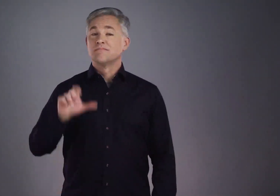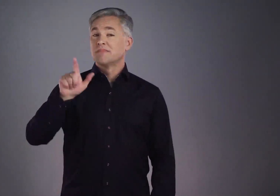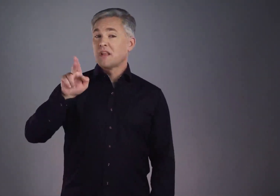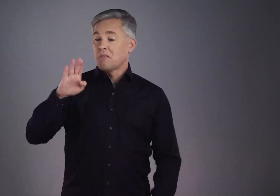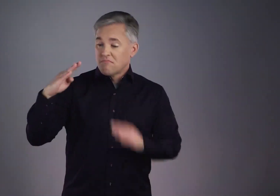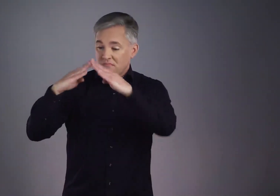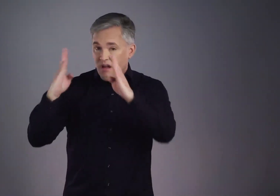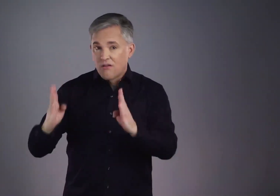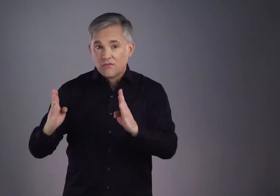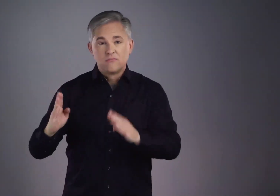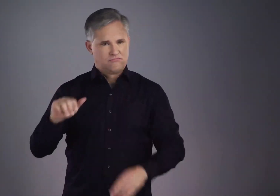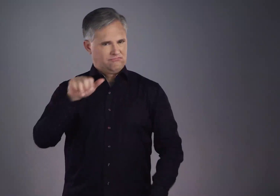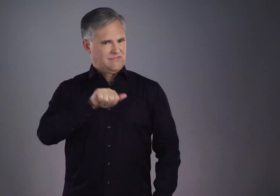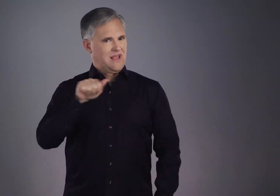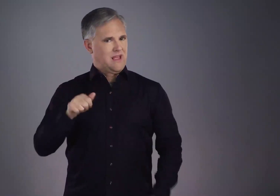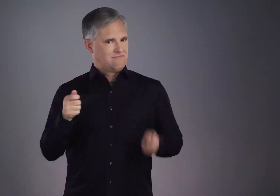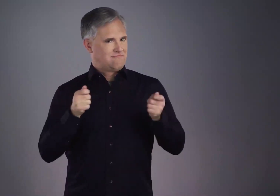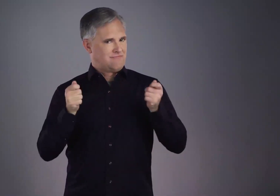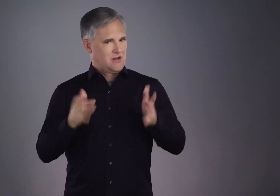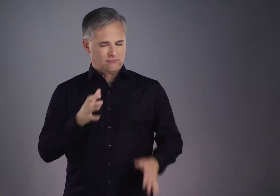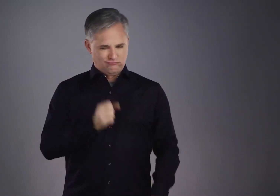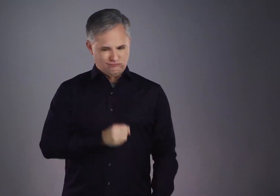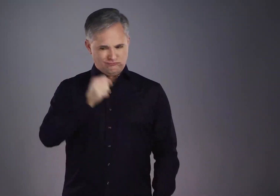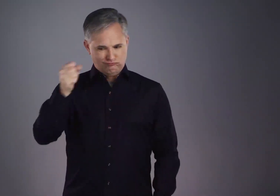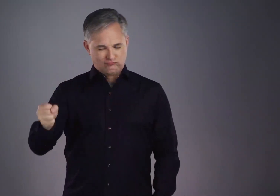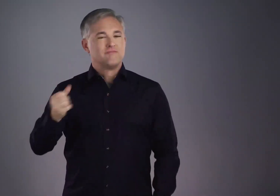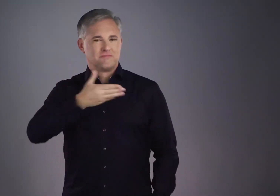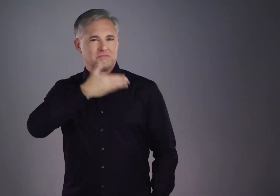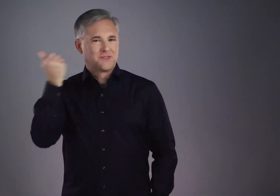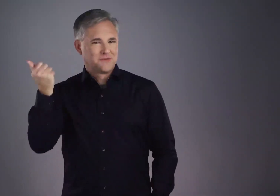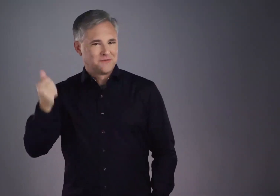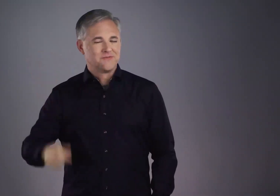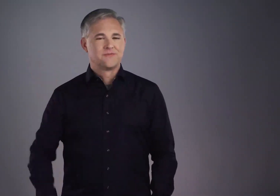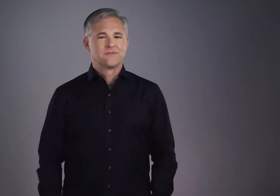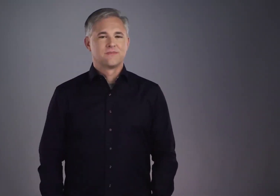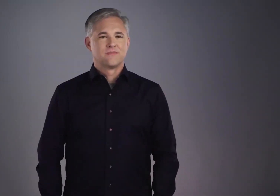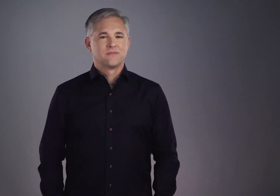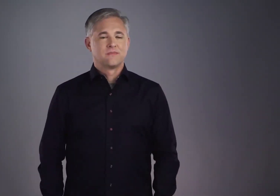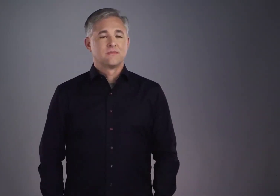Hence such facilities ought not to use the A.A. name.